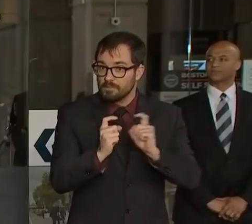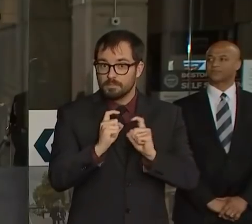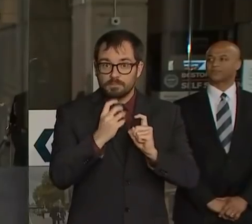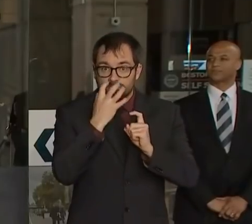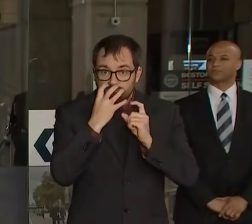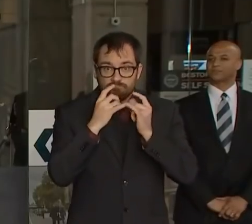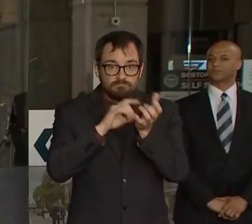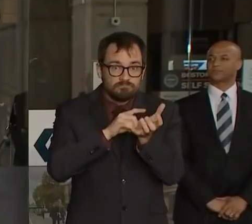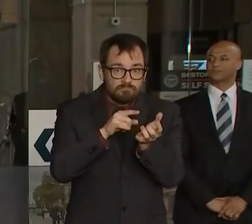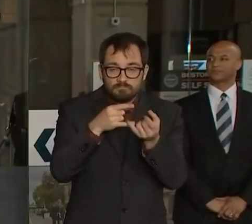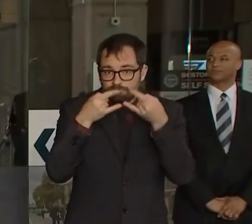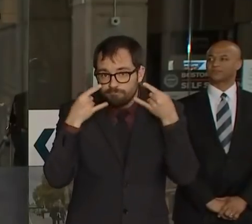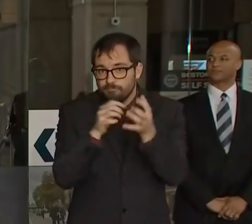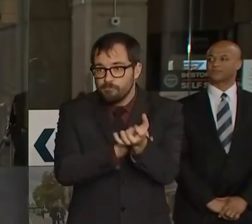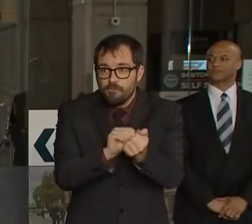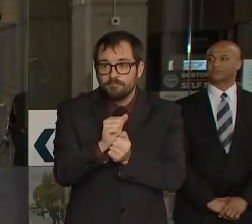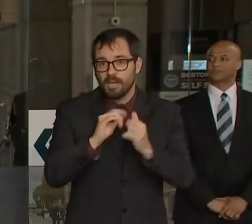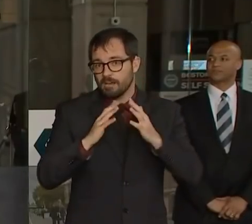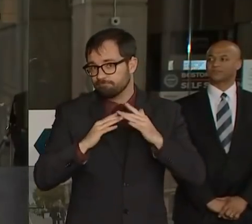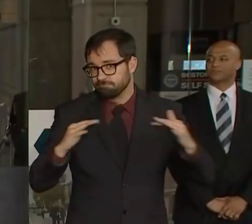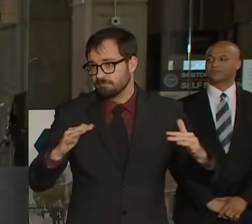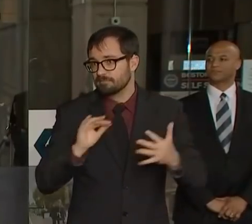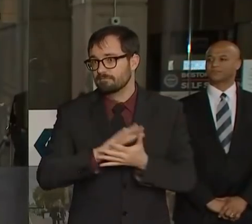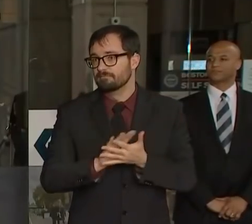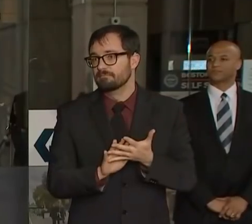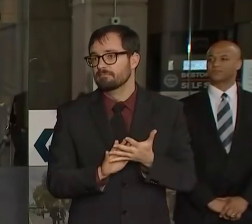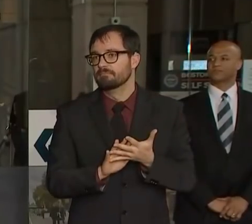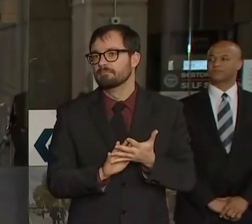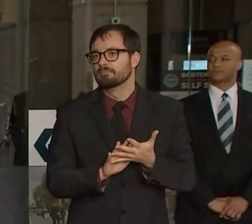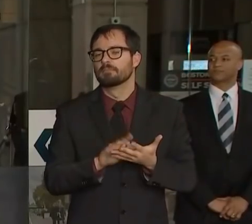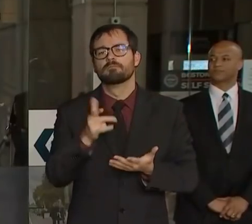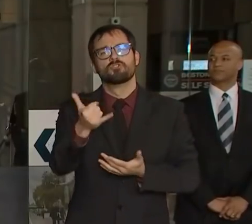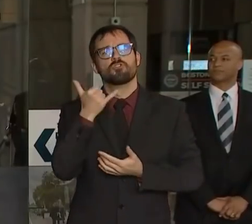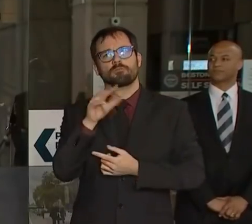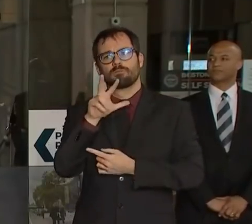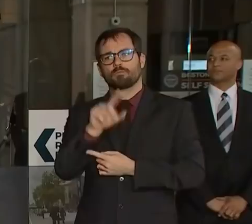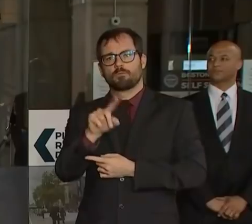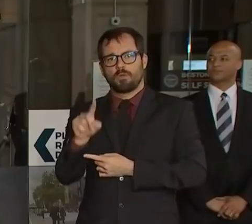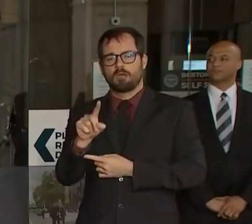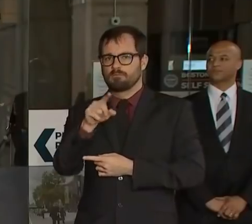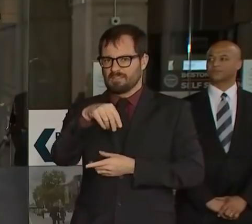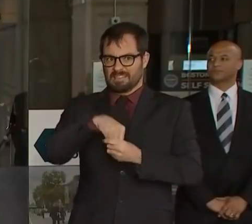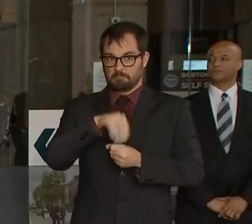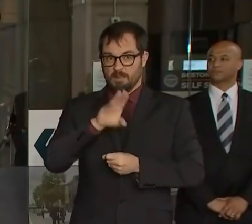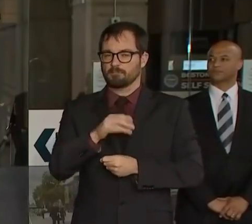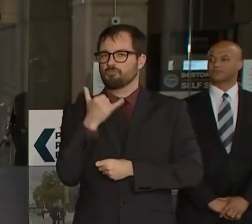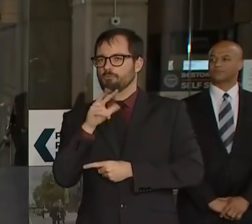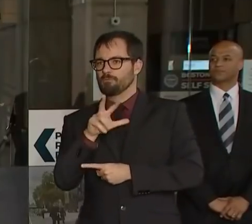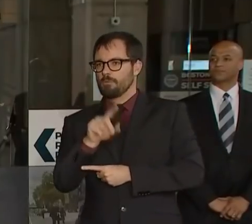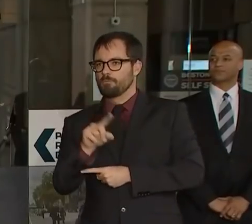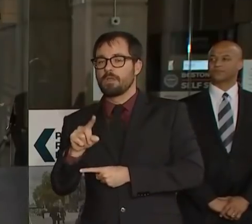PROFESSIONALS, WHO ARE SAVING LIVES. IF YOU LIKE TO DONATE MASKS OR RESPIRATORS, CALL IF IN THE